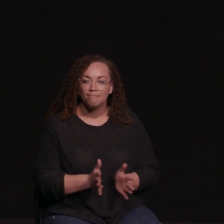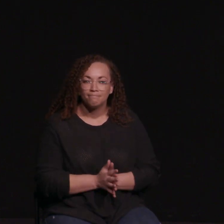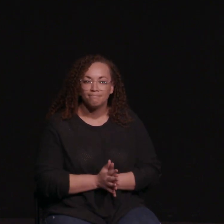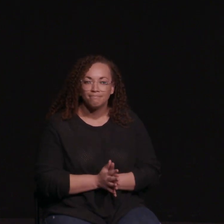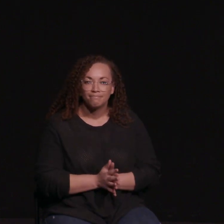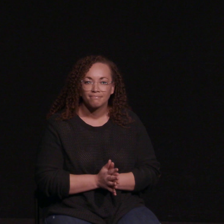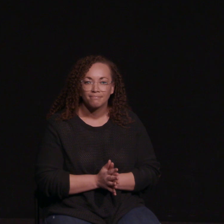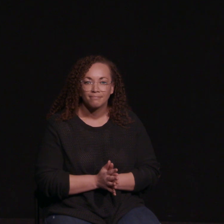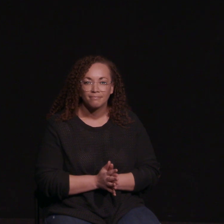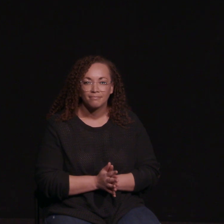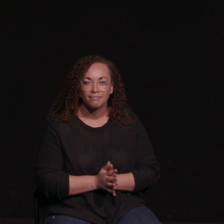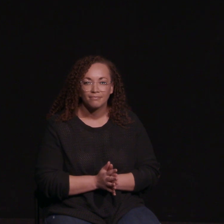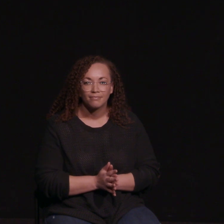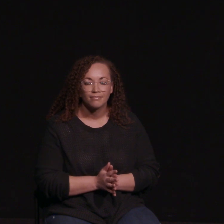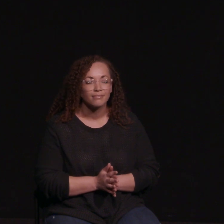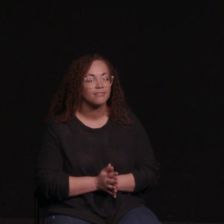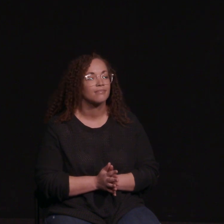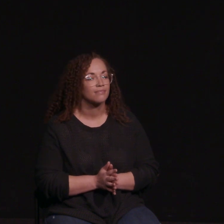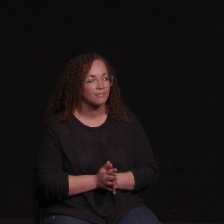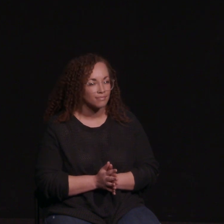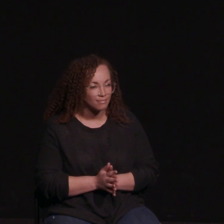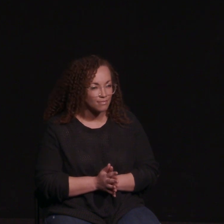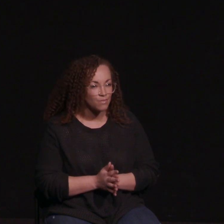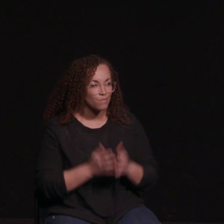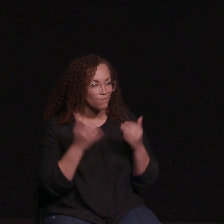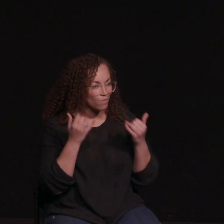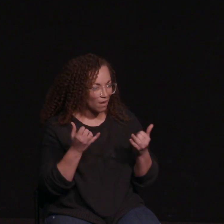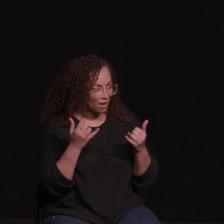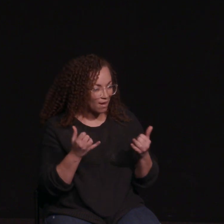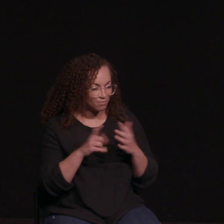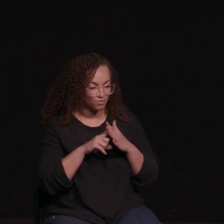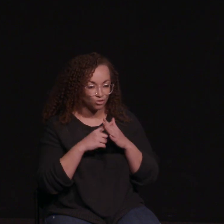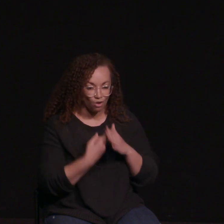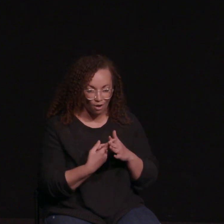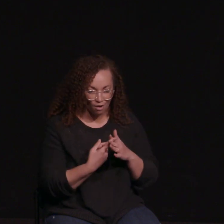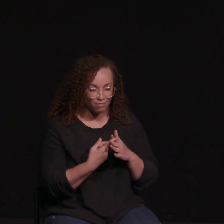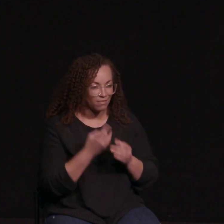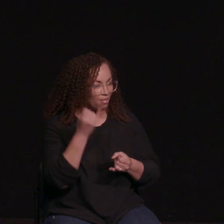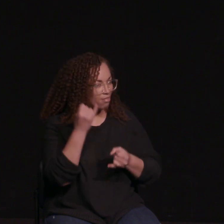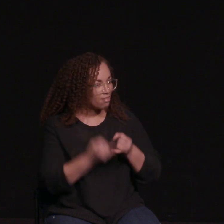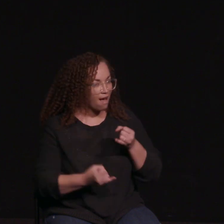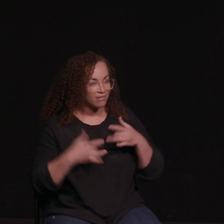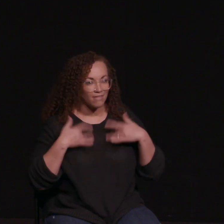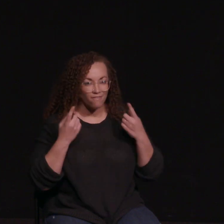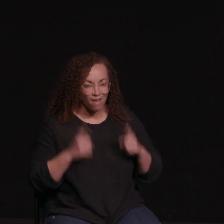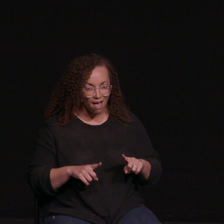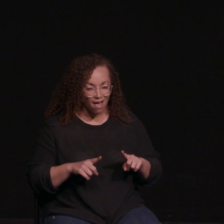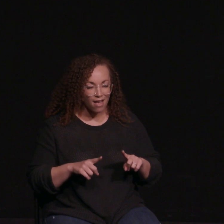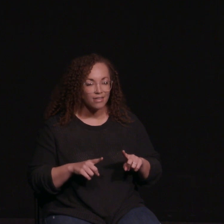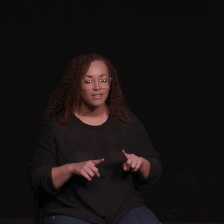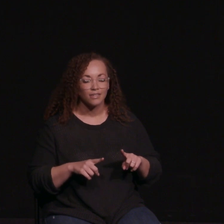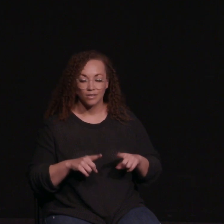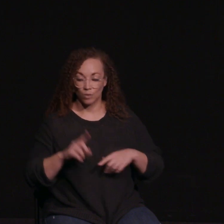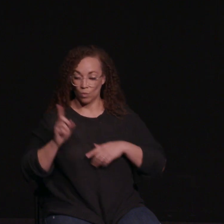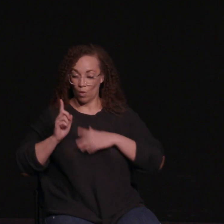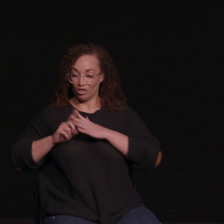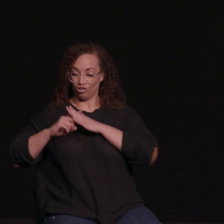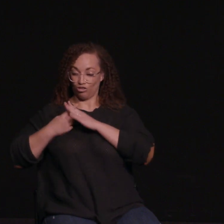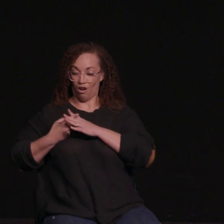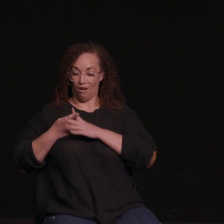So I'm gonna begin today, our last event, where we started in our first event,